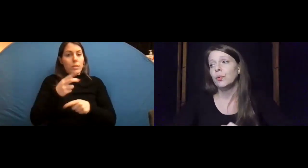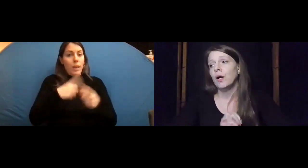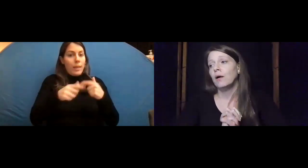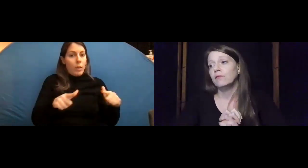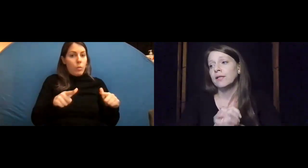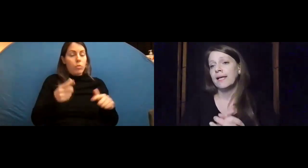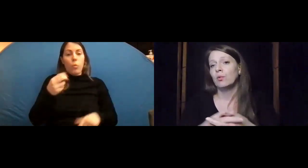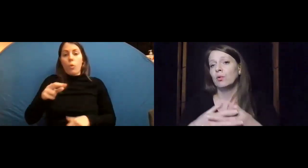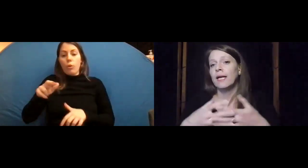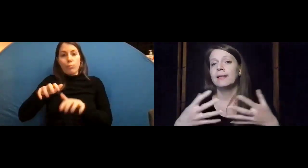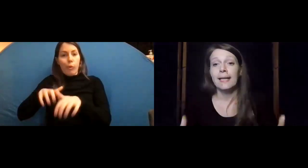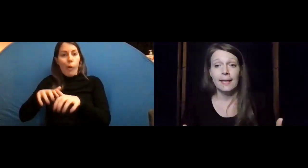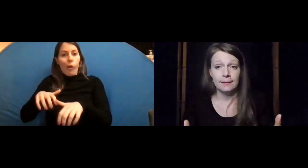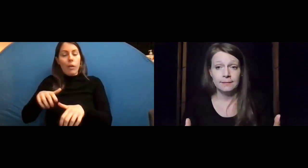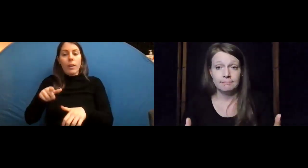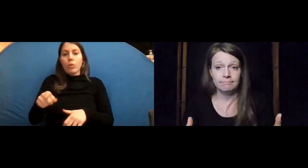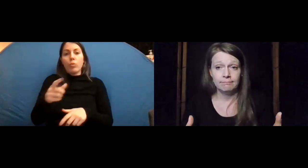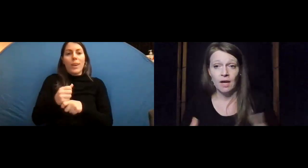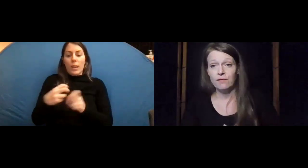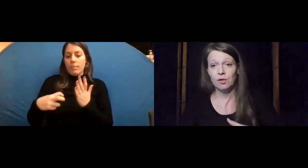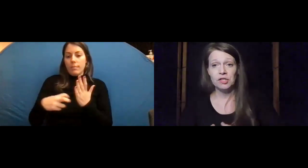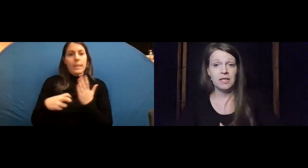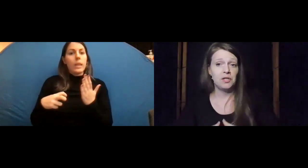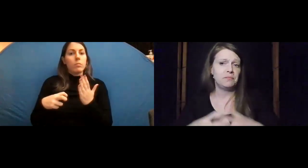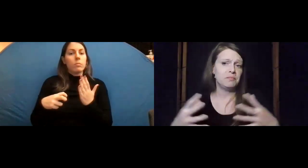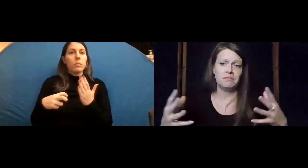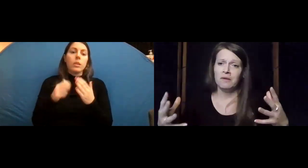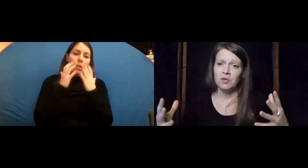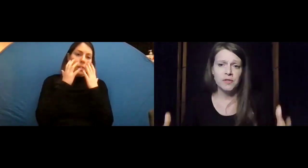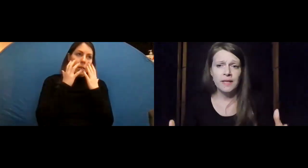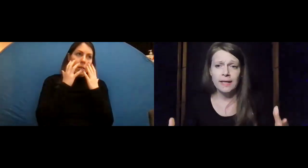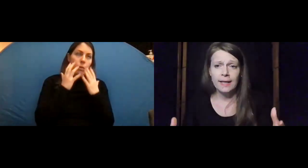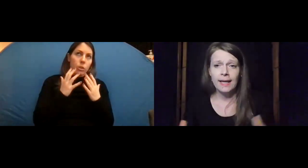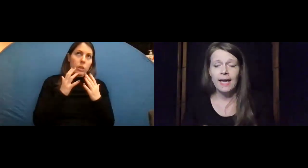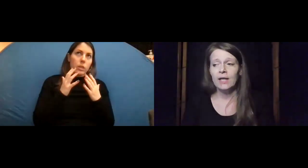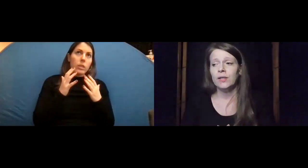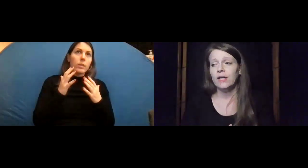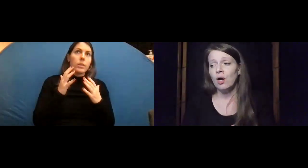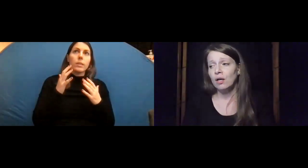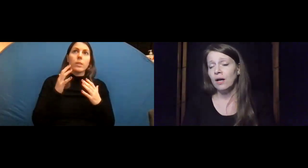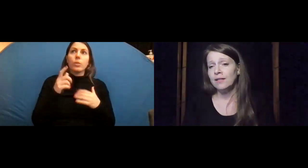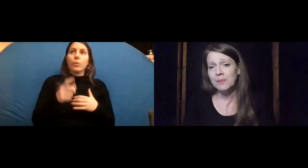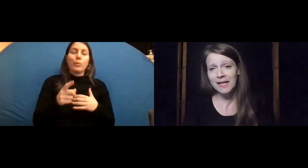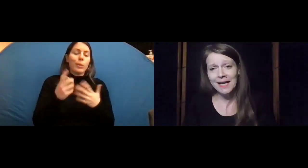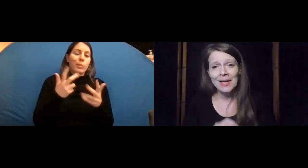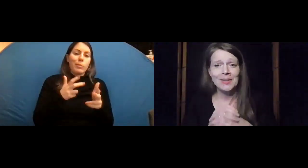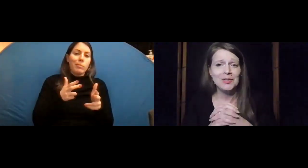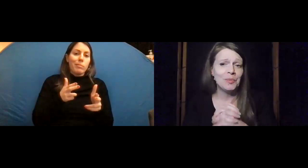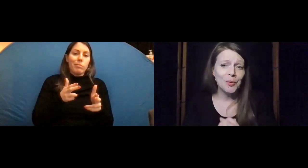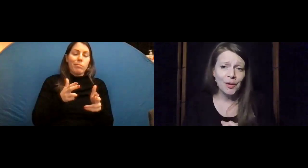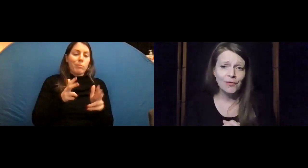hard-of-hearing consumer who uses sign language or CART and you, for example, get a ticket -- unfortunately, you